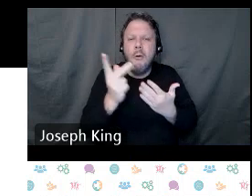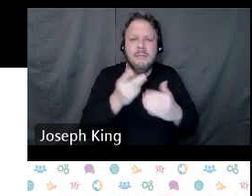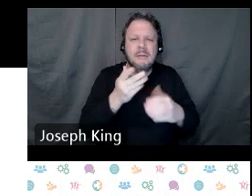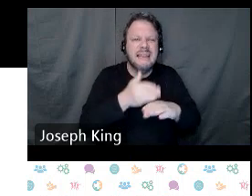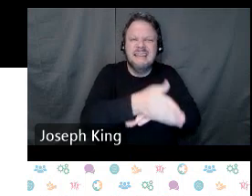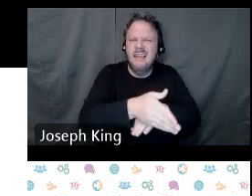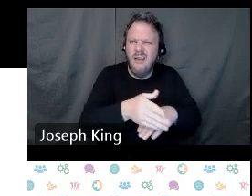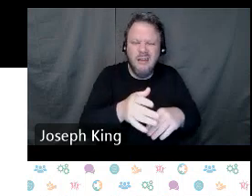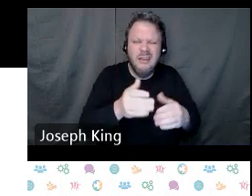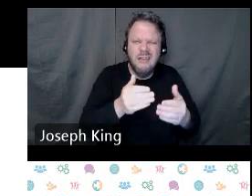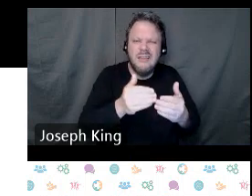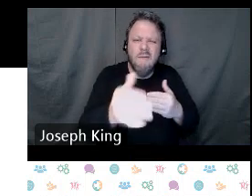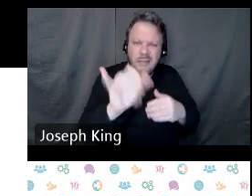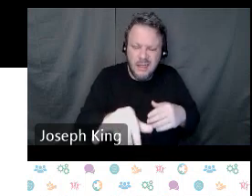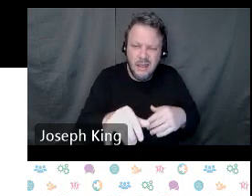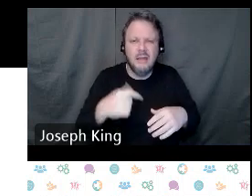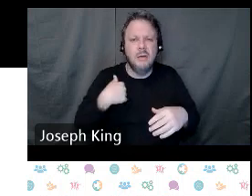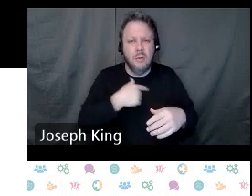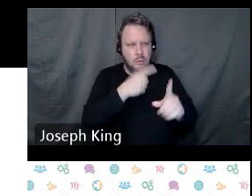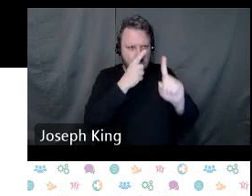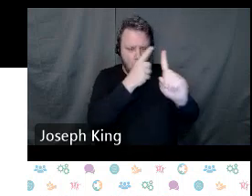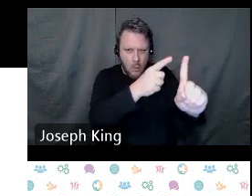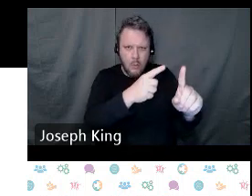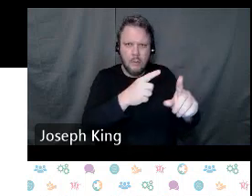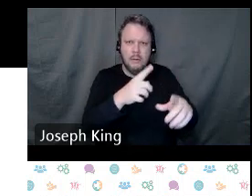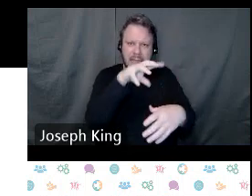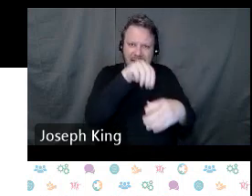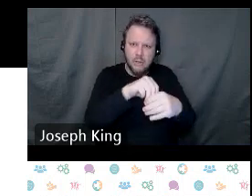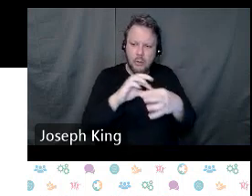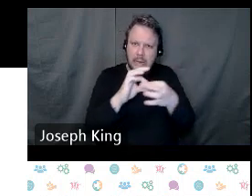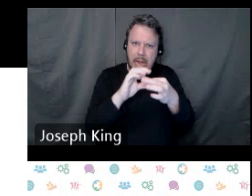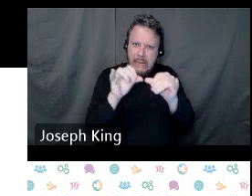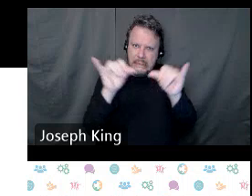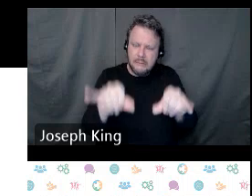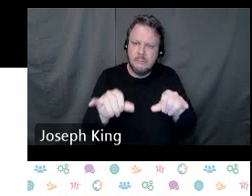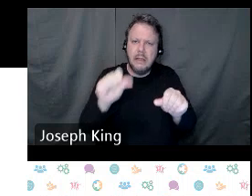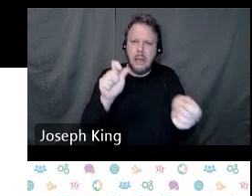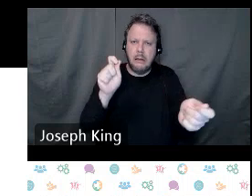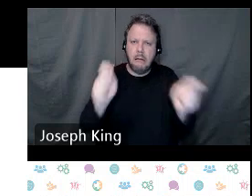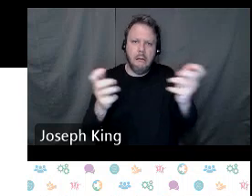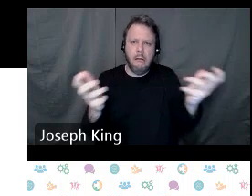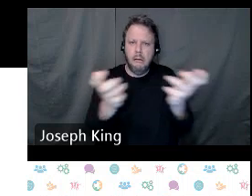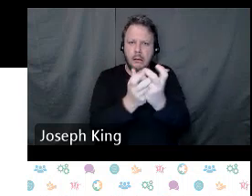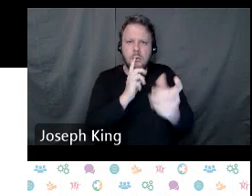We are working to build stronger interconnected systems that can adapt,